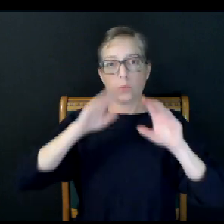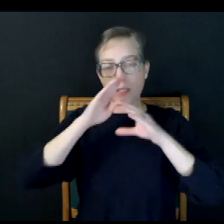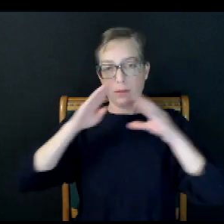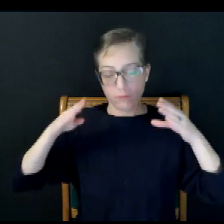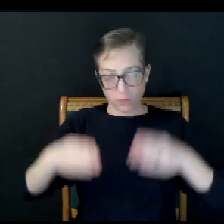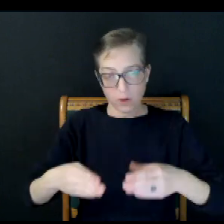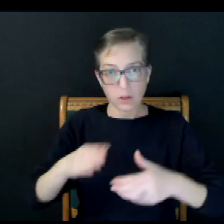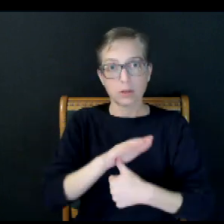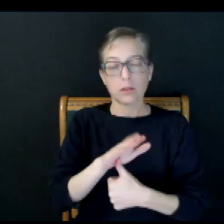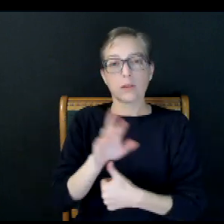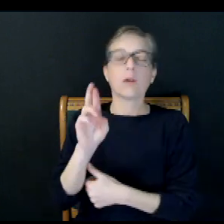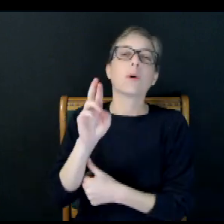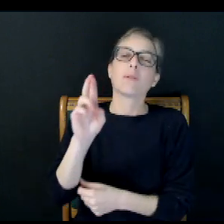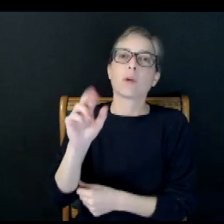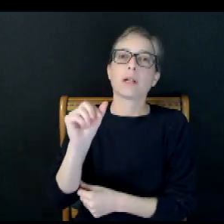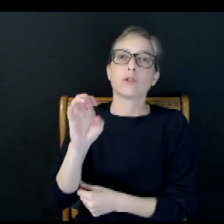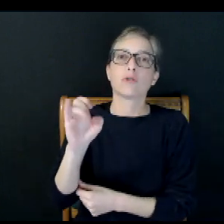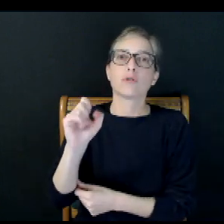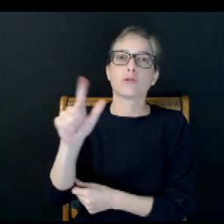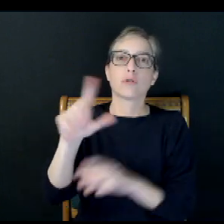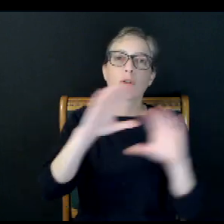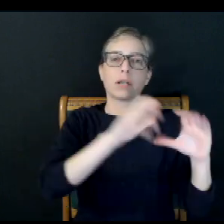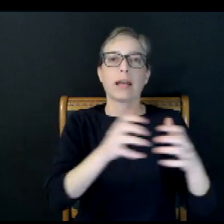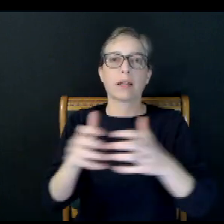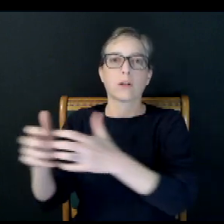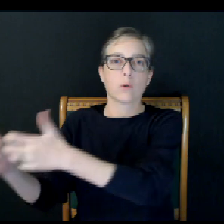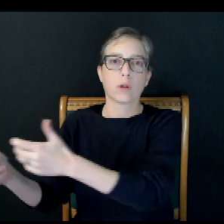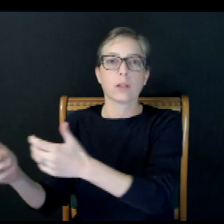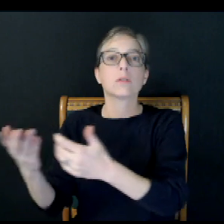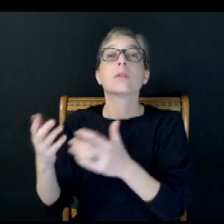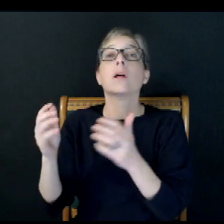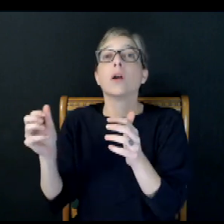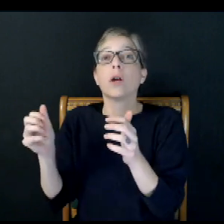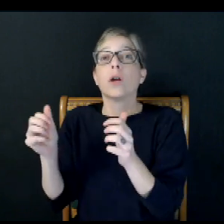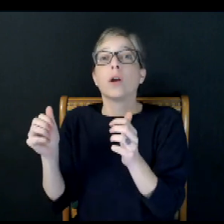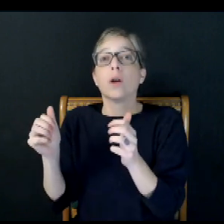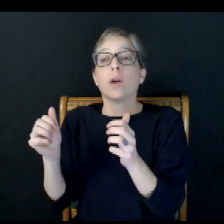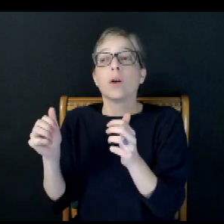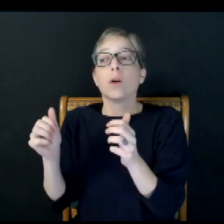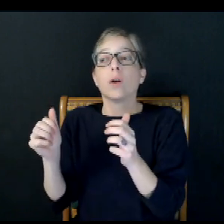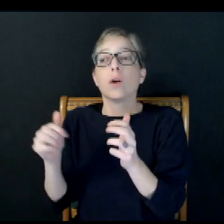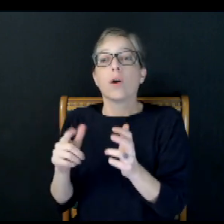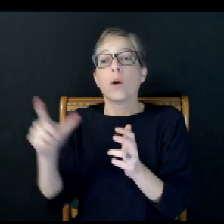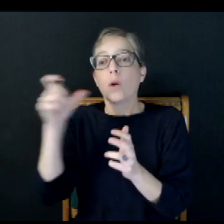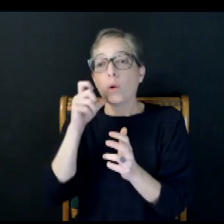that constitute a proportion exceeding 5% of Georgia's population and more than 10%